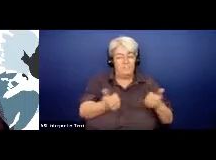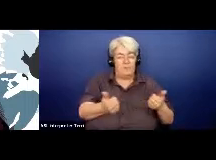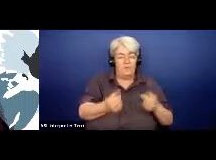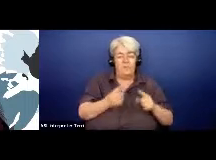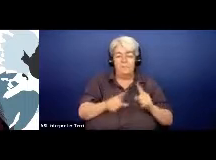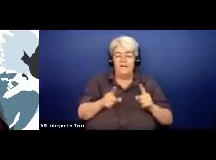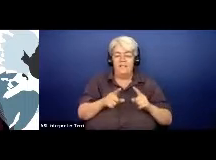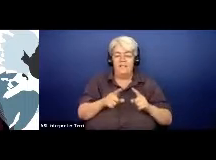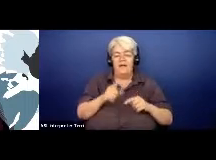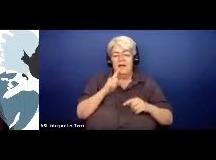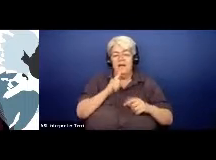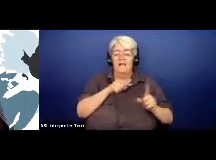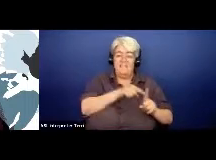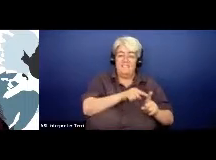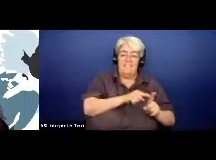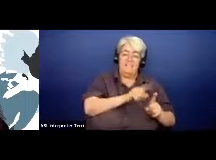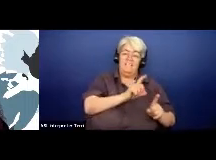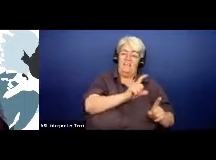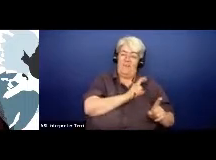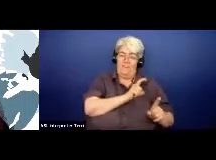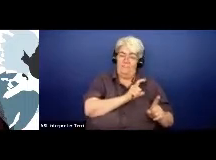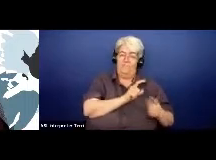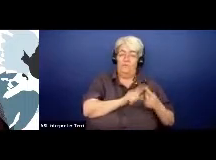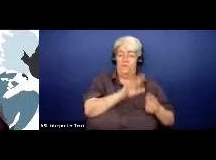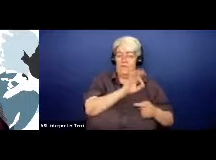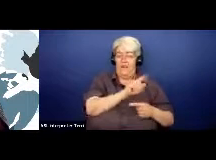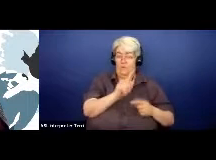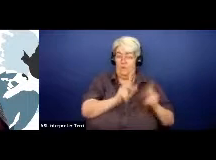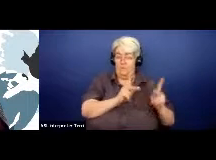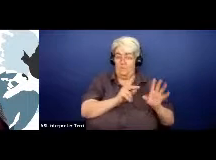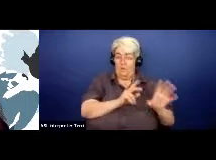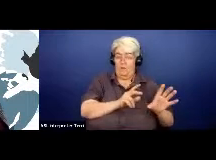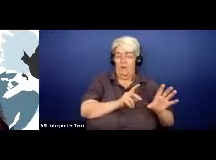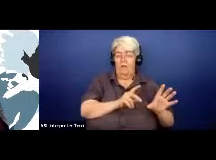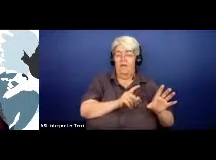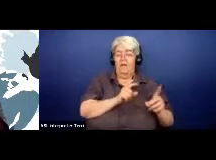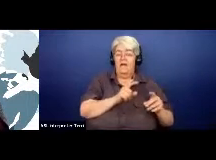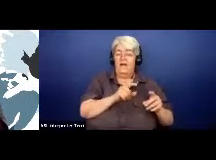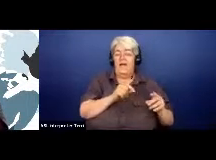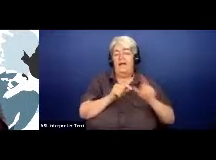law enforcement and 9-1-1 call centers who are a part of both of them. And there's two